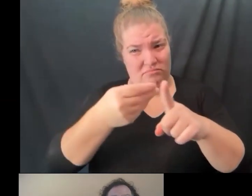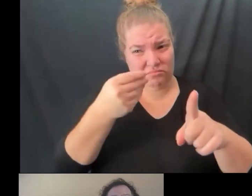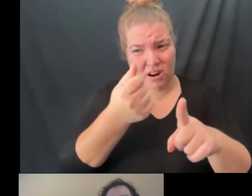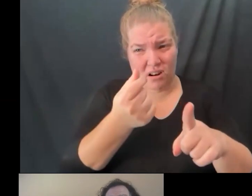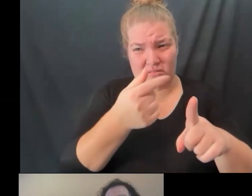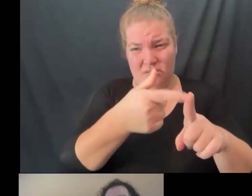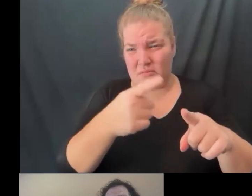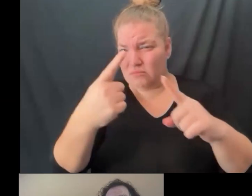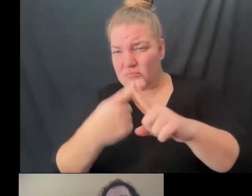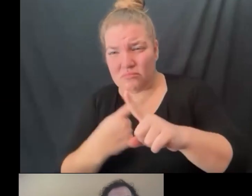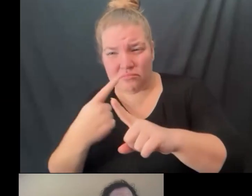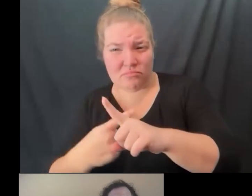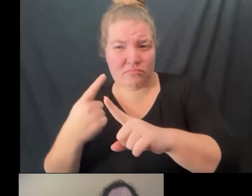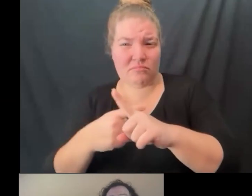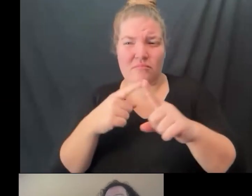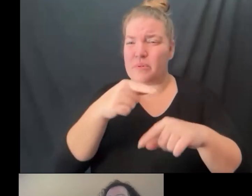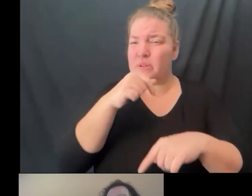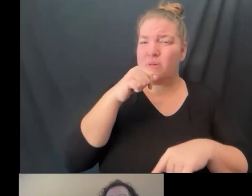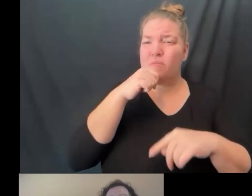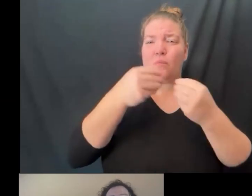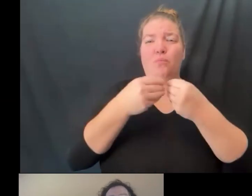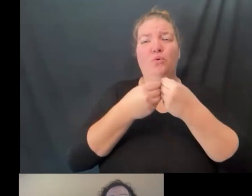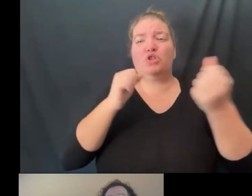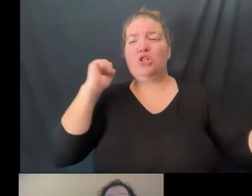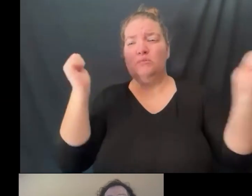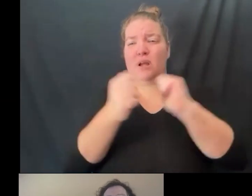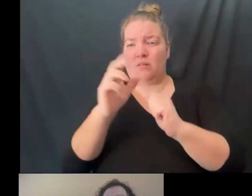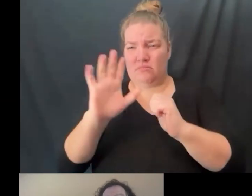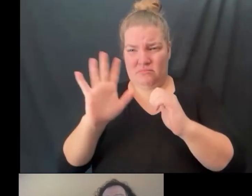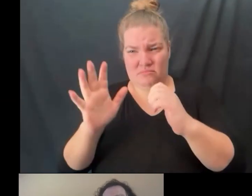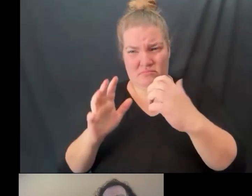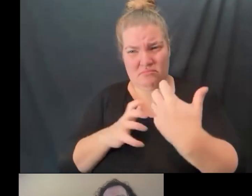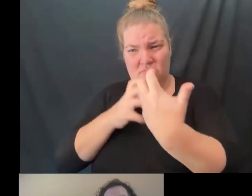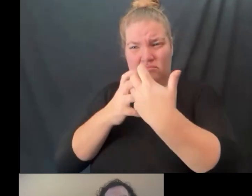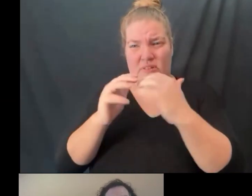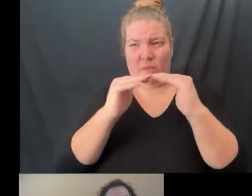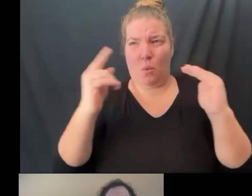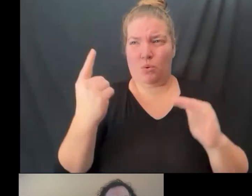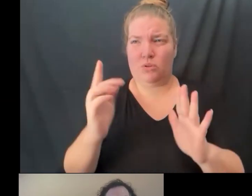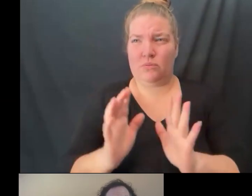have been doing this for a while, which is great news, because it means that there won't be that much work to do to conform to the Phase 1